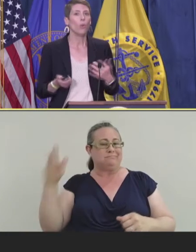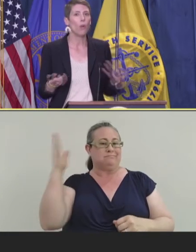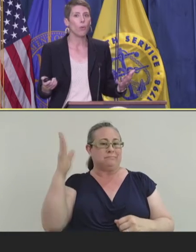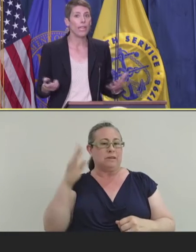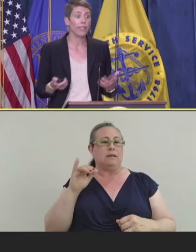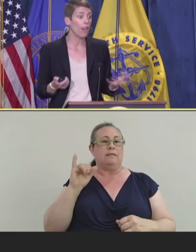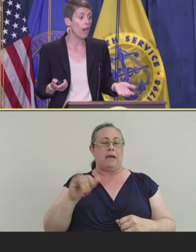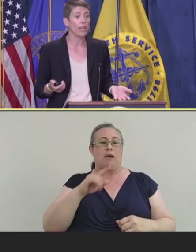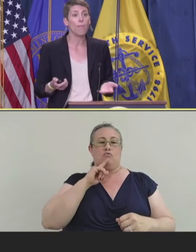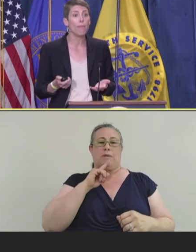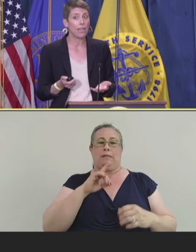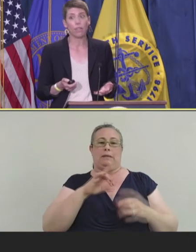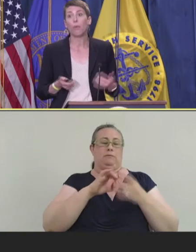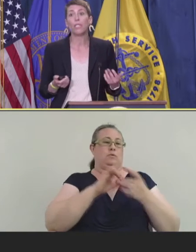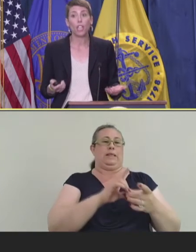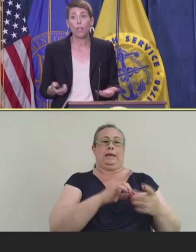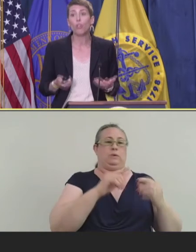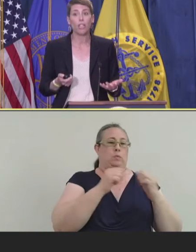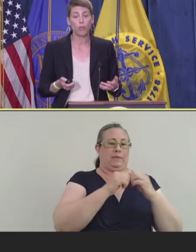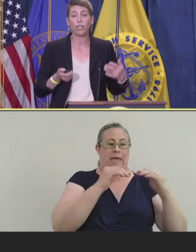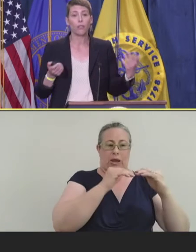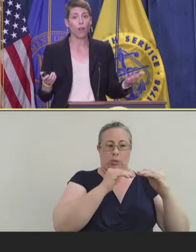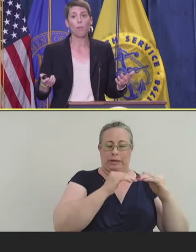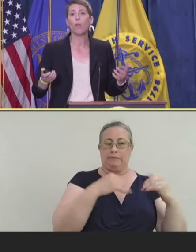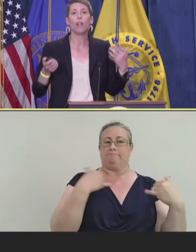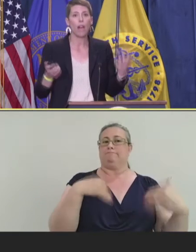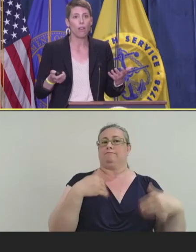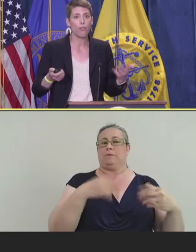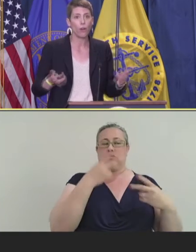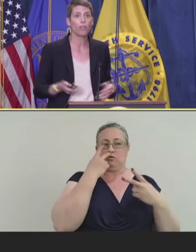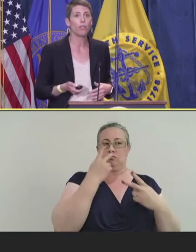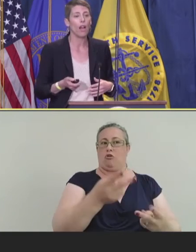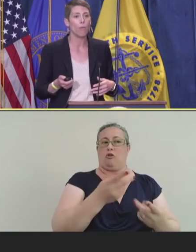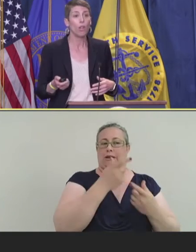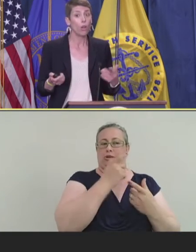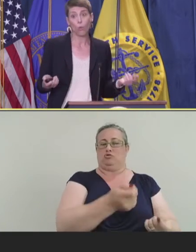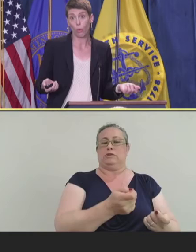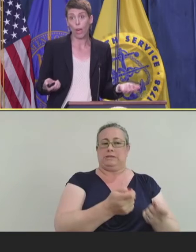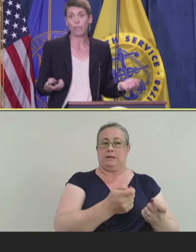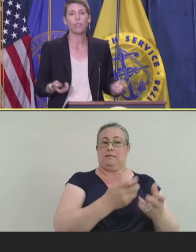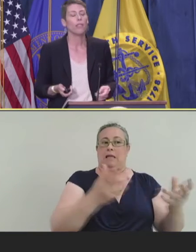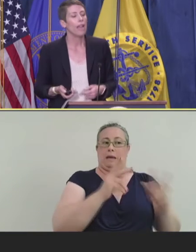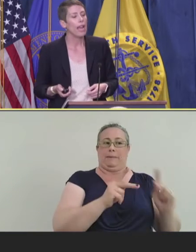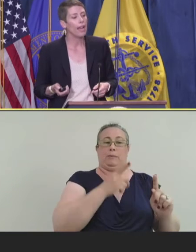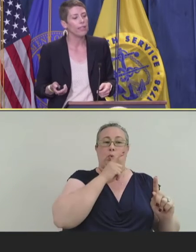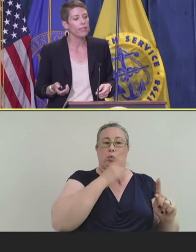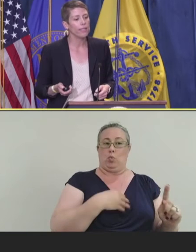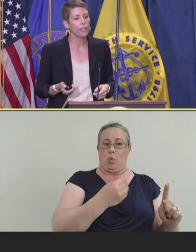what we saw immediately was a huge interest from a lot of folks who were whites. And so,